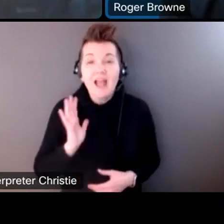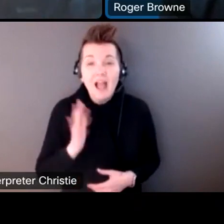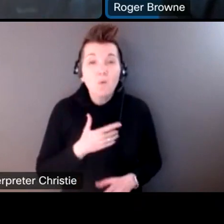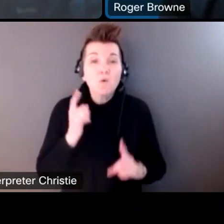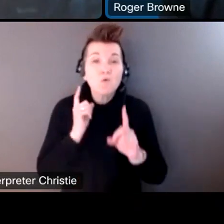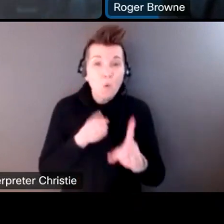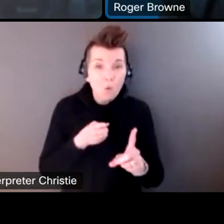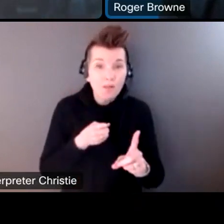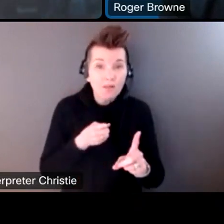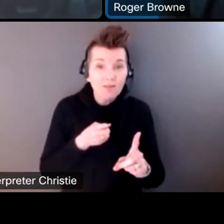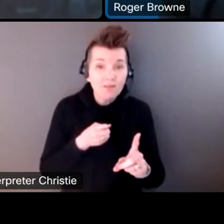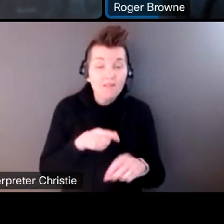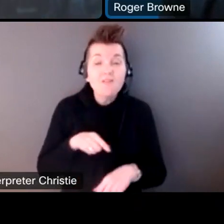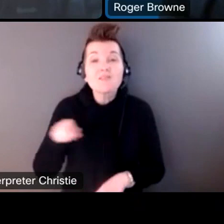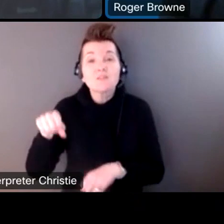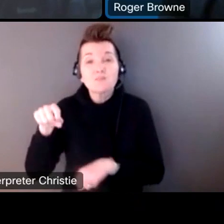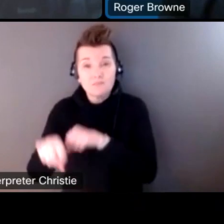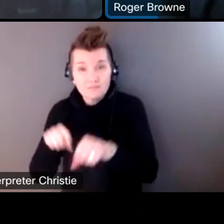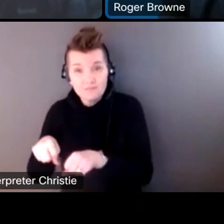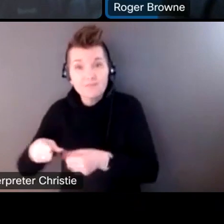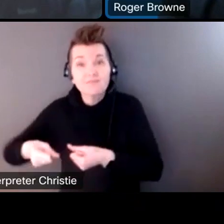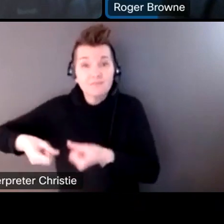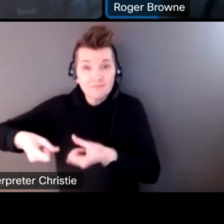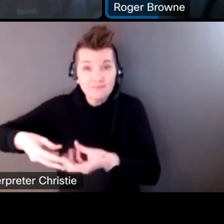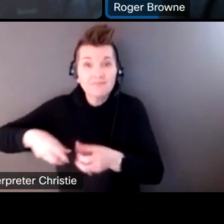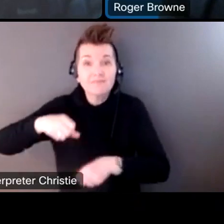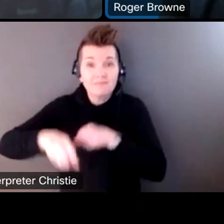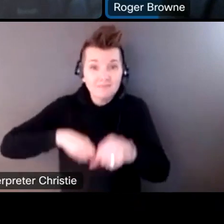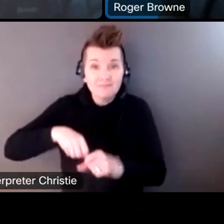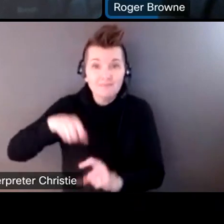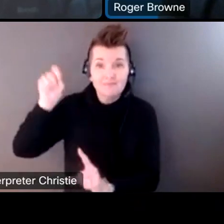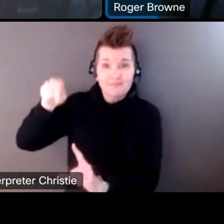in a safe manner all the way through their travels.